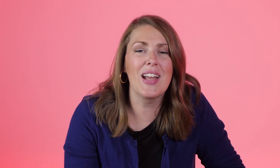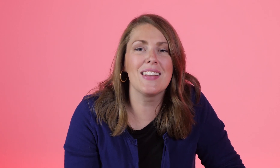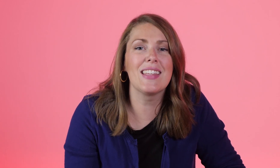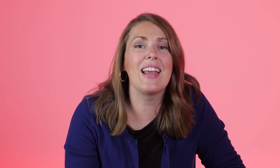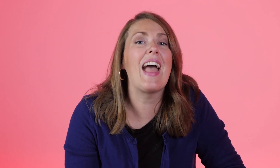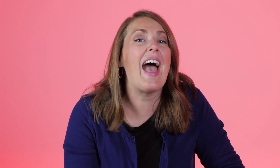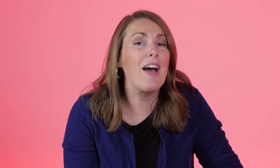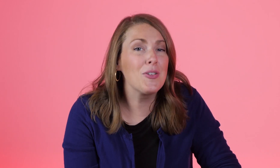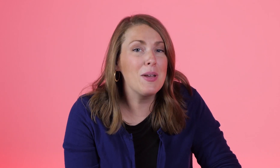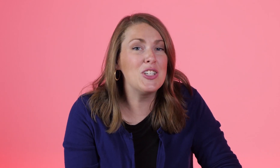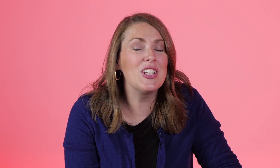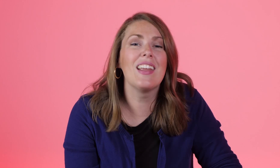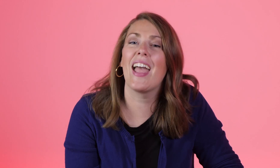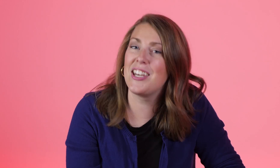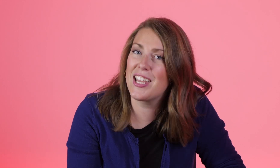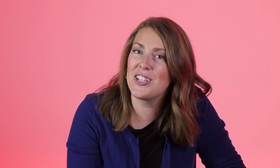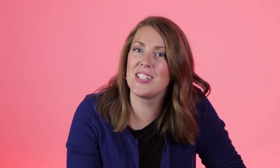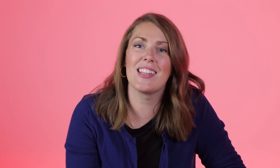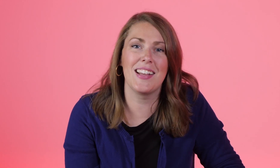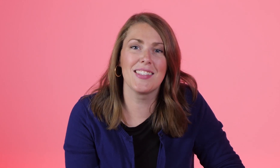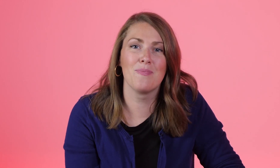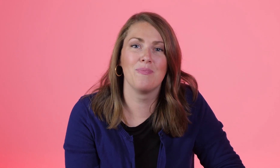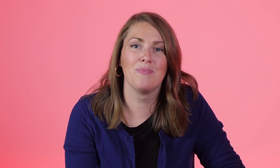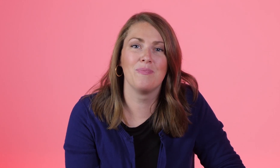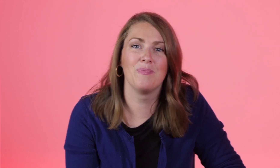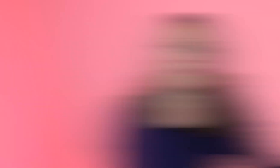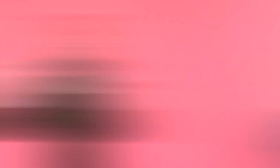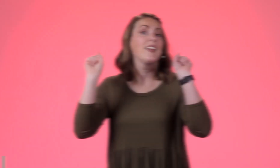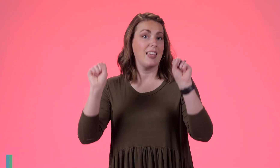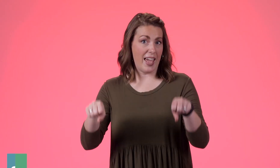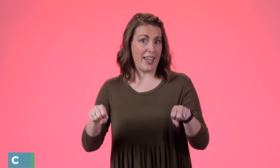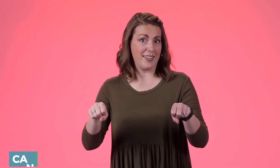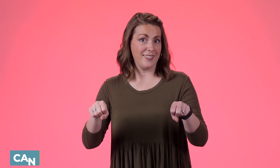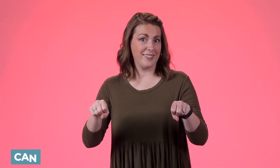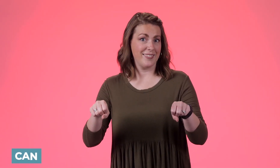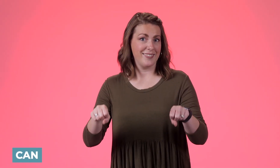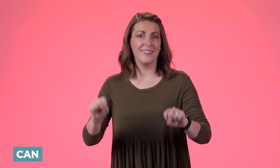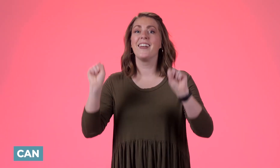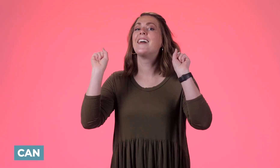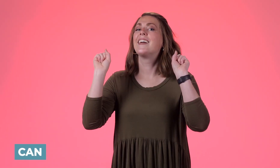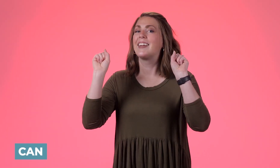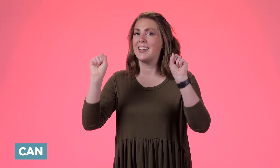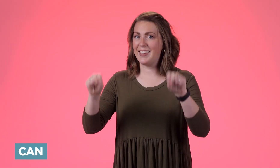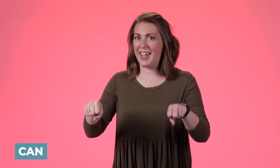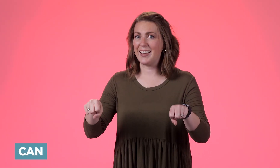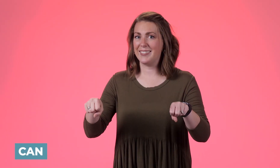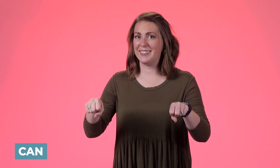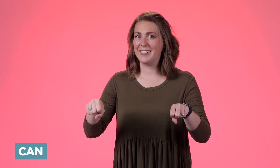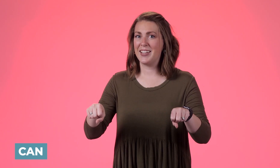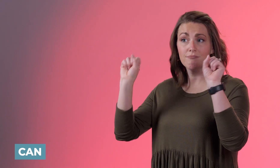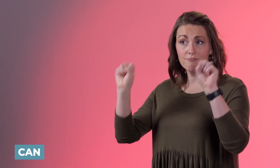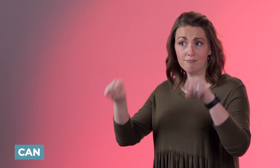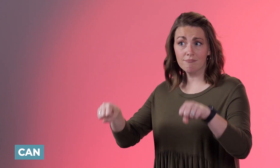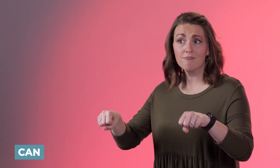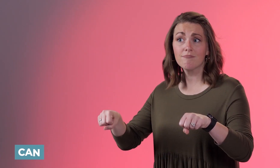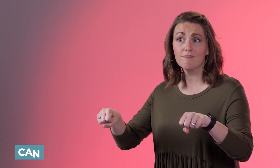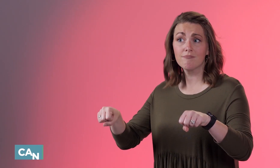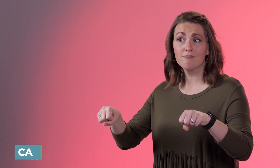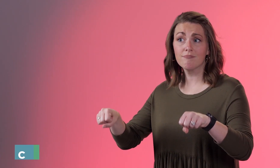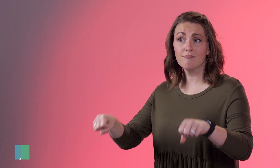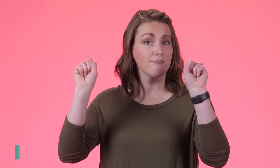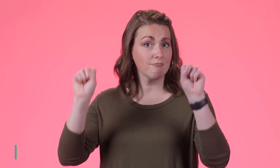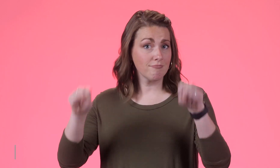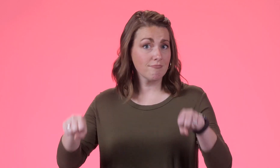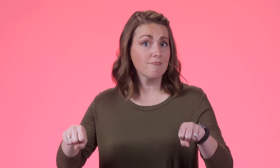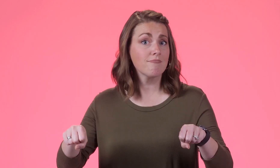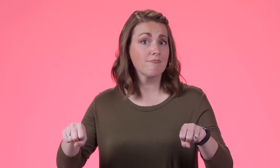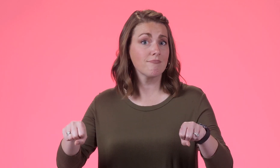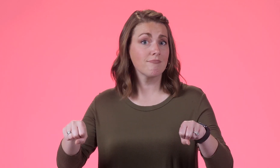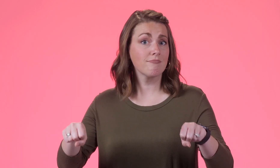learn how to sign affirmation and negation signs can can your fists are just moving forward